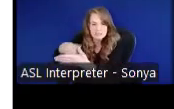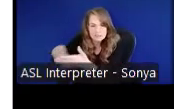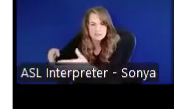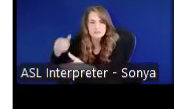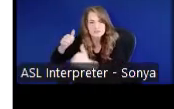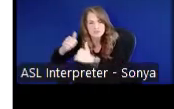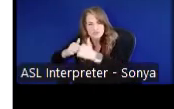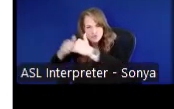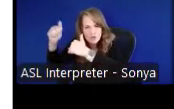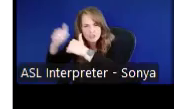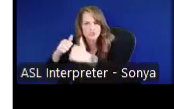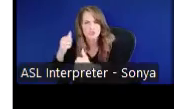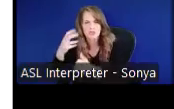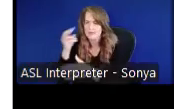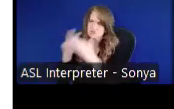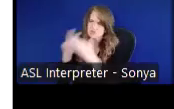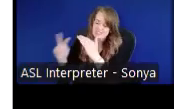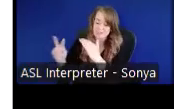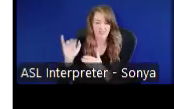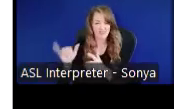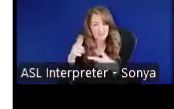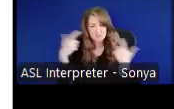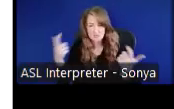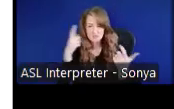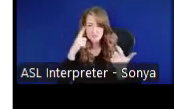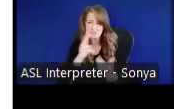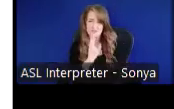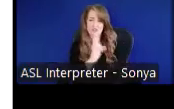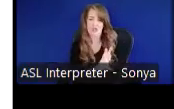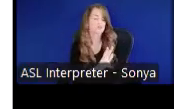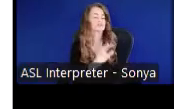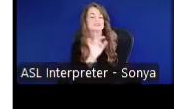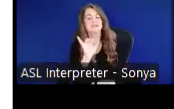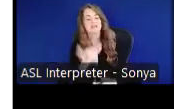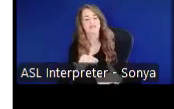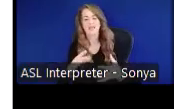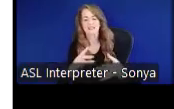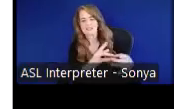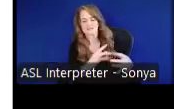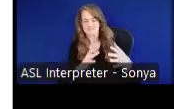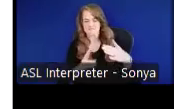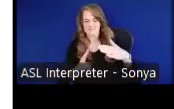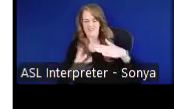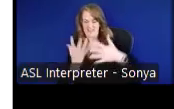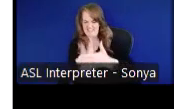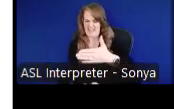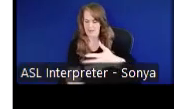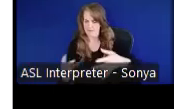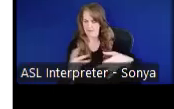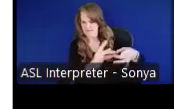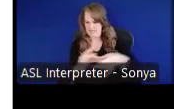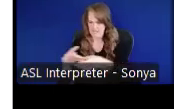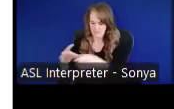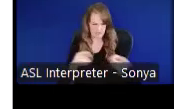happen, and that helps to kind of bridge that gap between that, the difference in what they understand about their world and